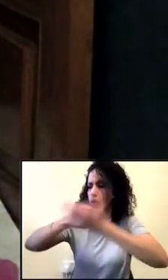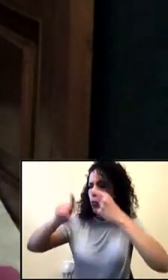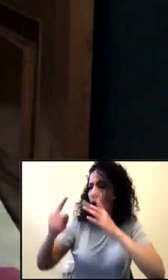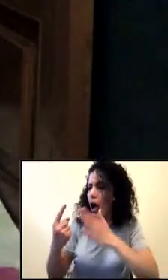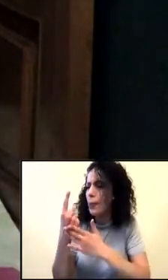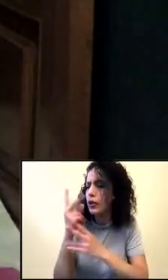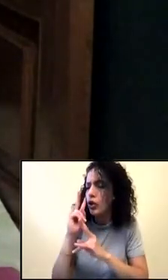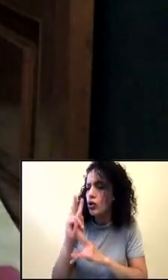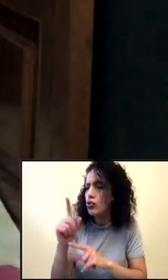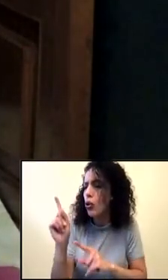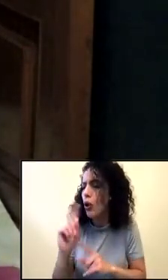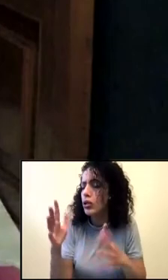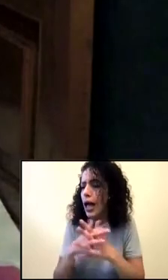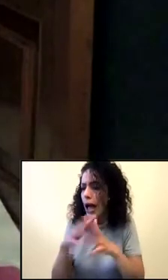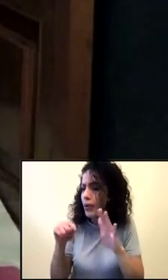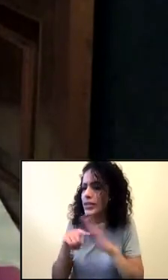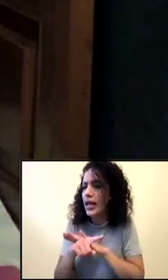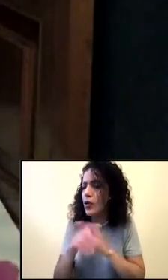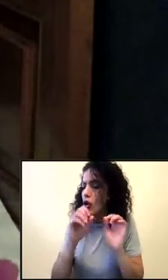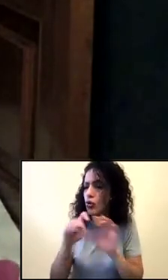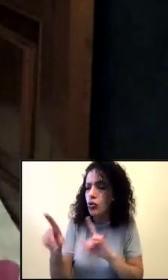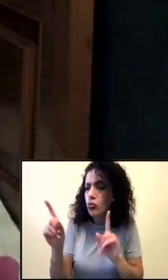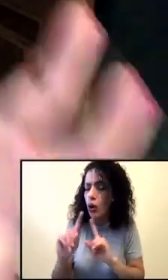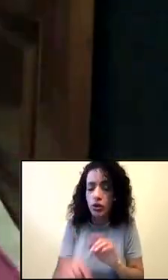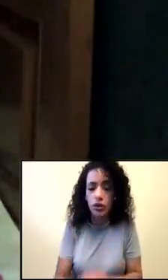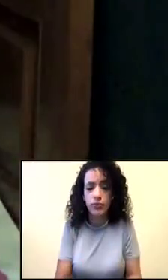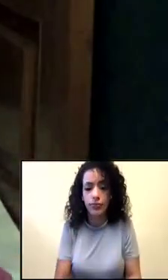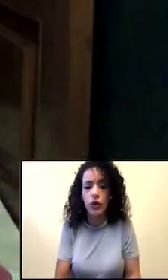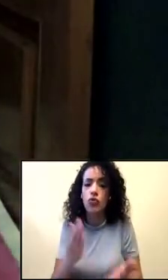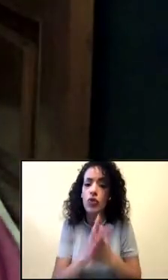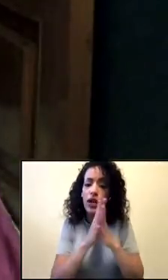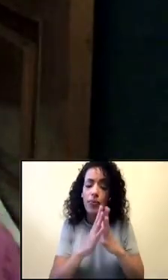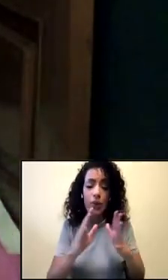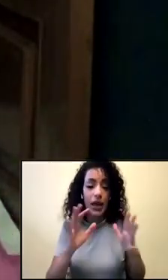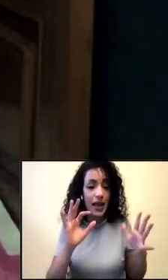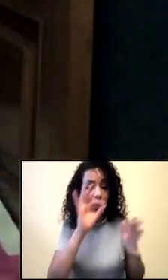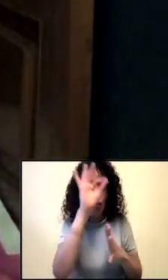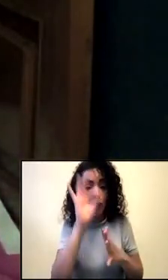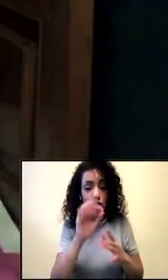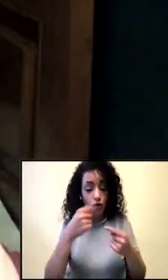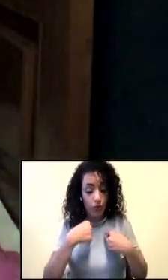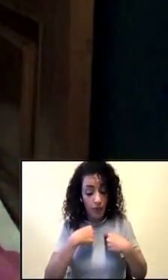you escape? What did you lose? These are really big questions. So what I have here very quickly, I